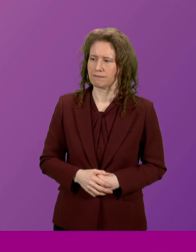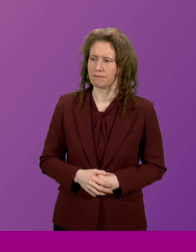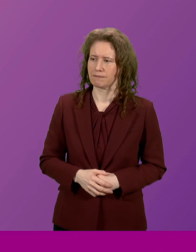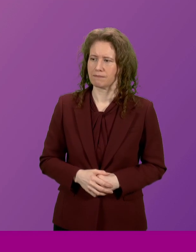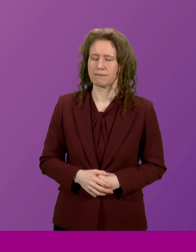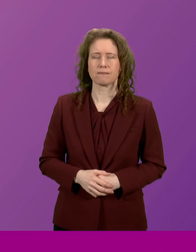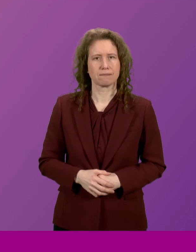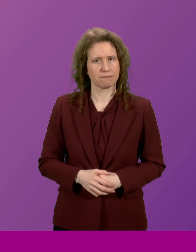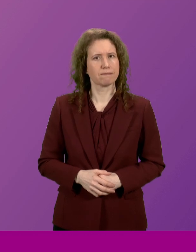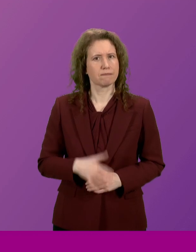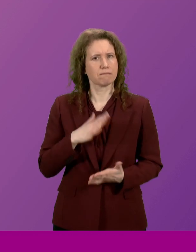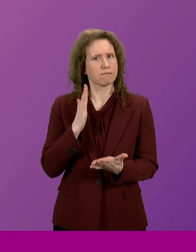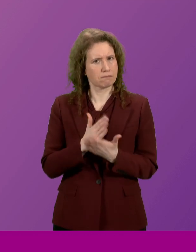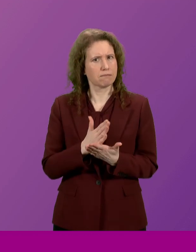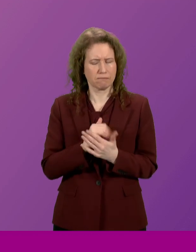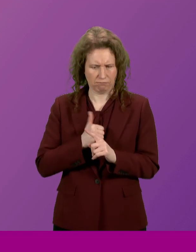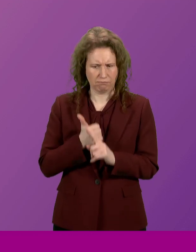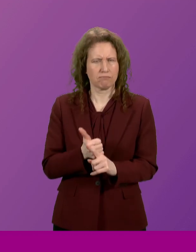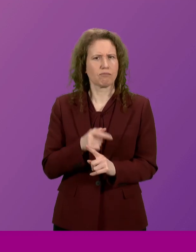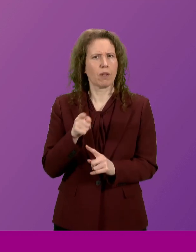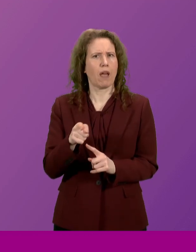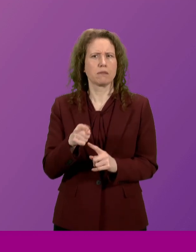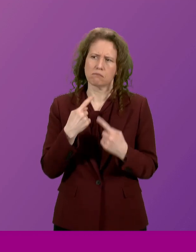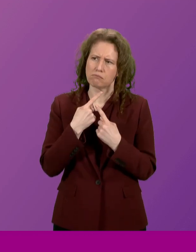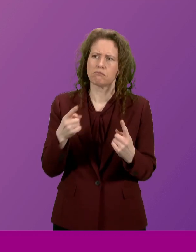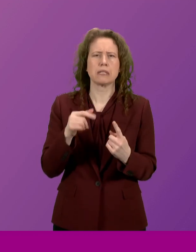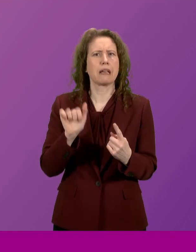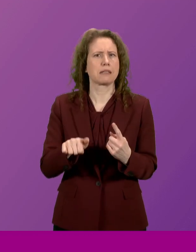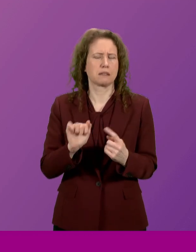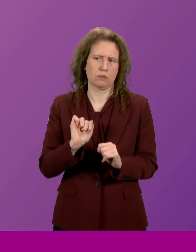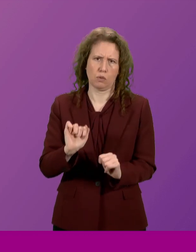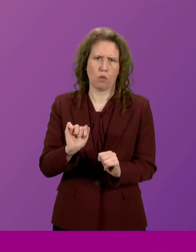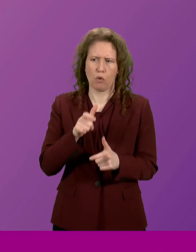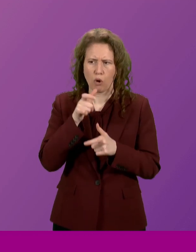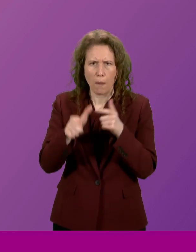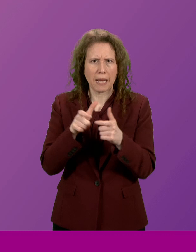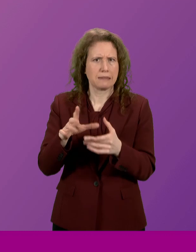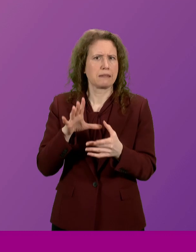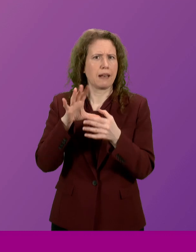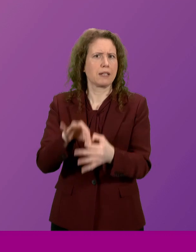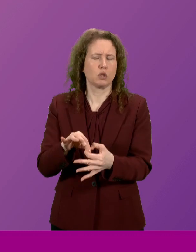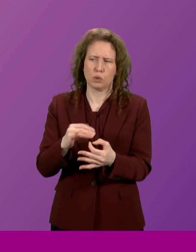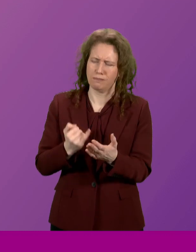I associate myself entirely with Kevin Stewart’s comments on the illegal invasion